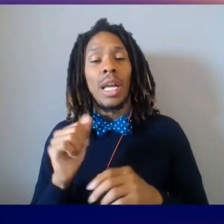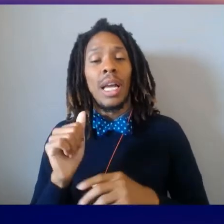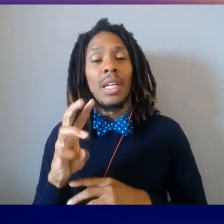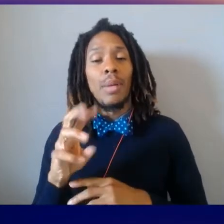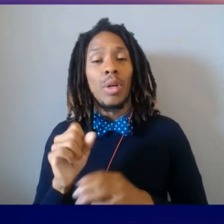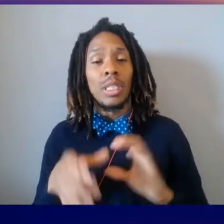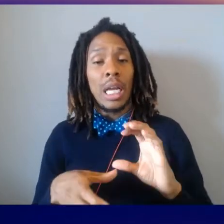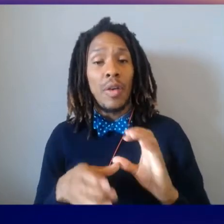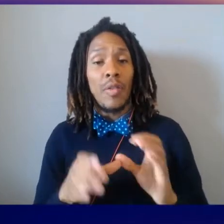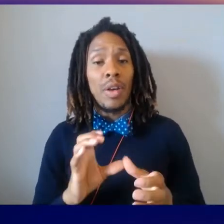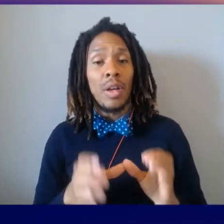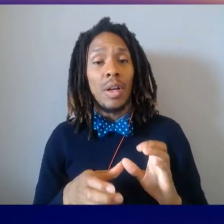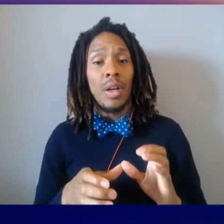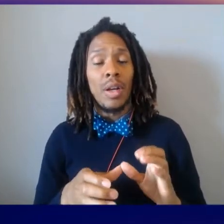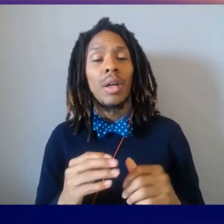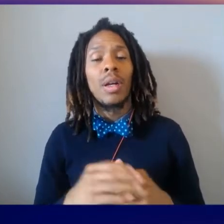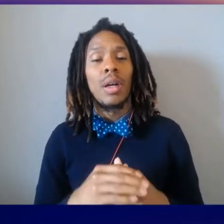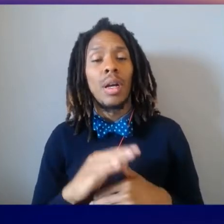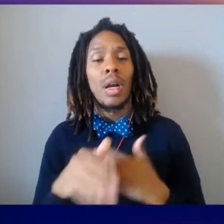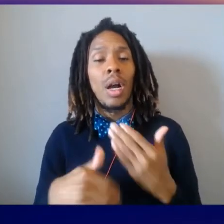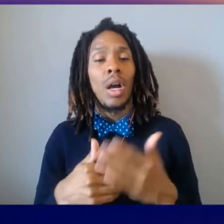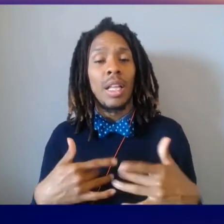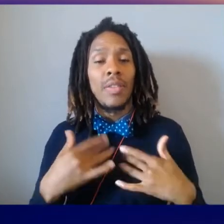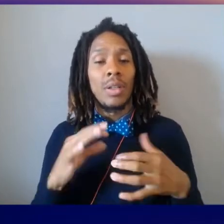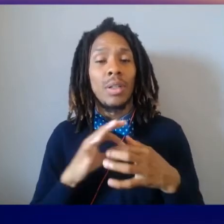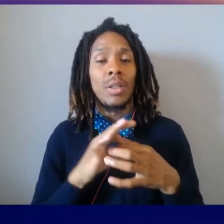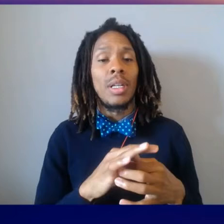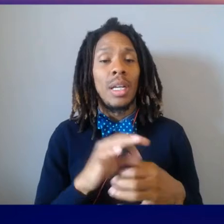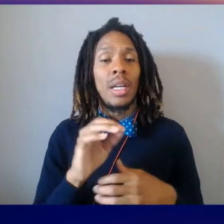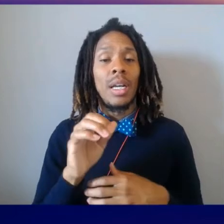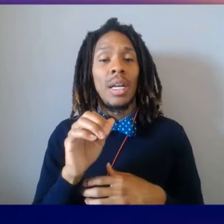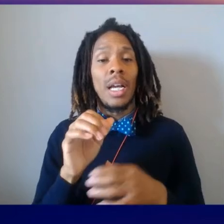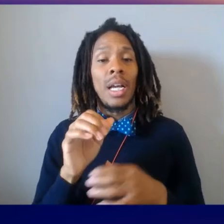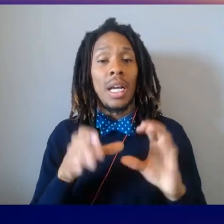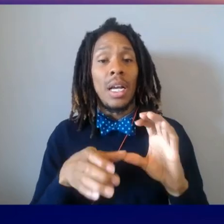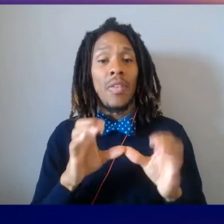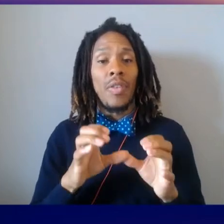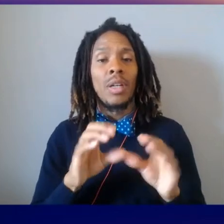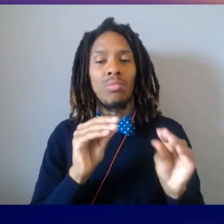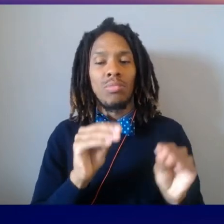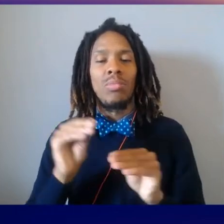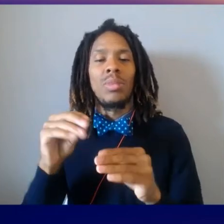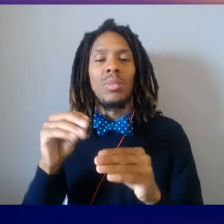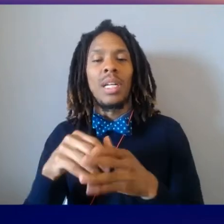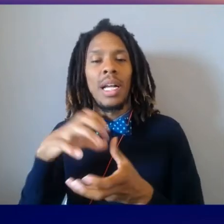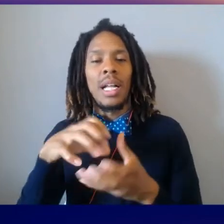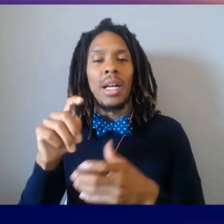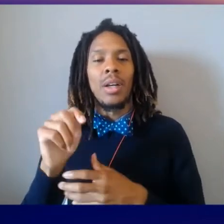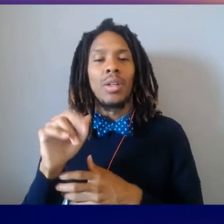all the events related to AWS Config go into CloudTrail. So, sometimes customers ask, oh, I would like to see a list